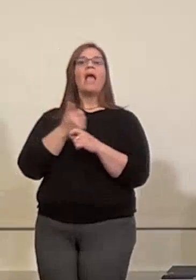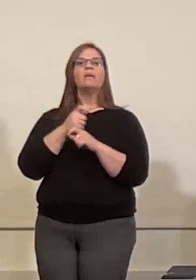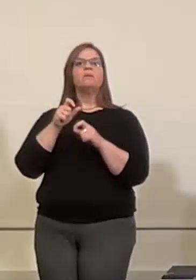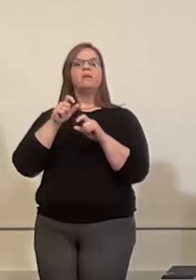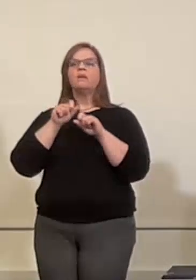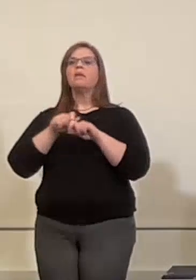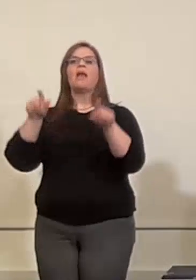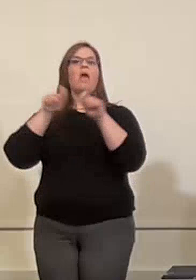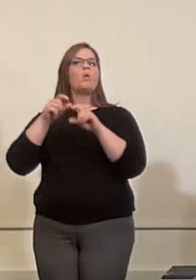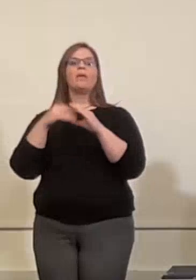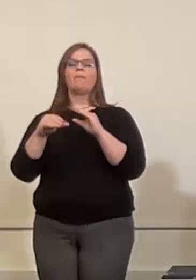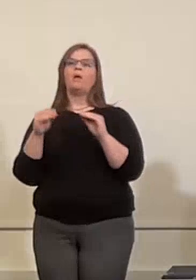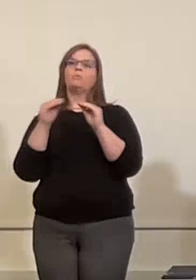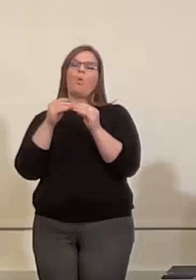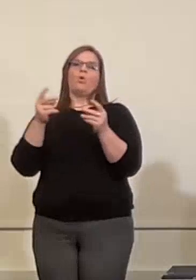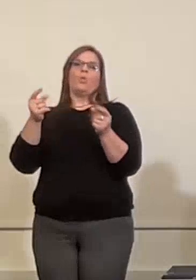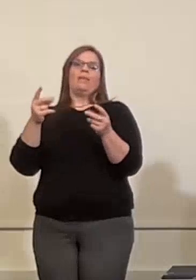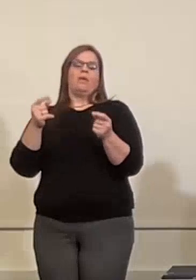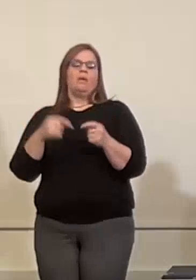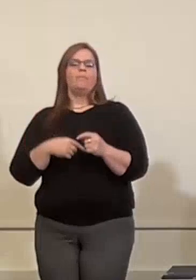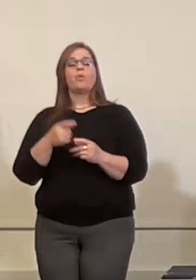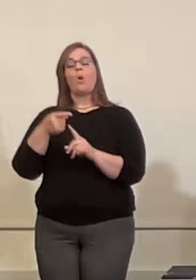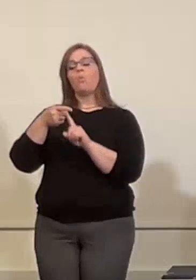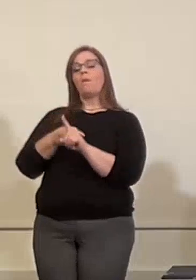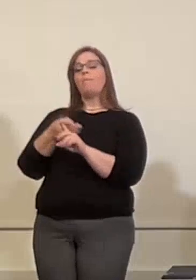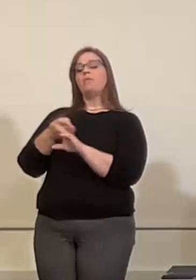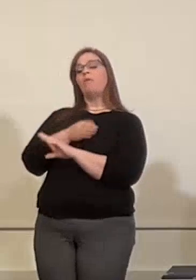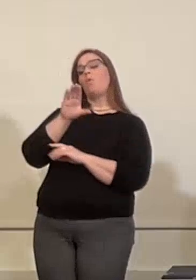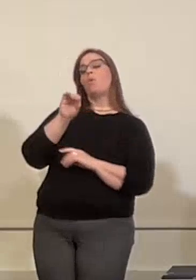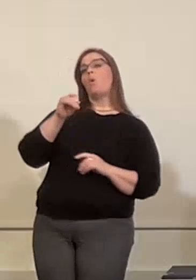The month before Copilot, I did 57 emails.